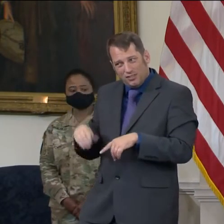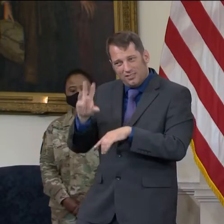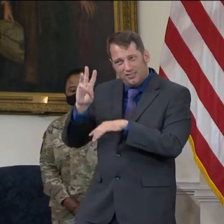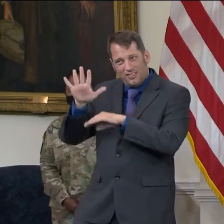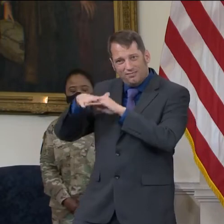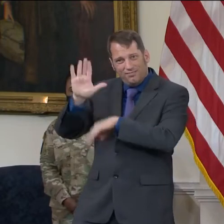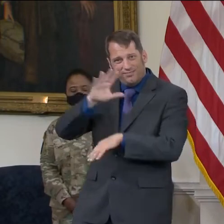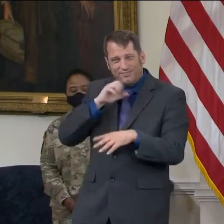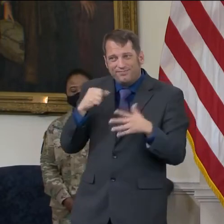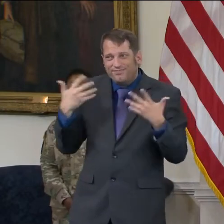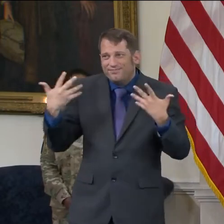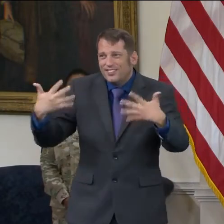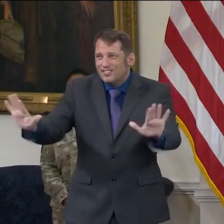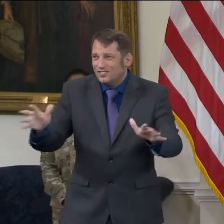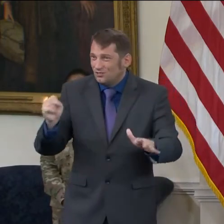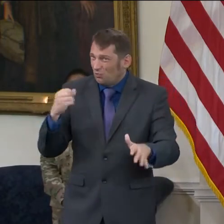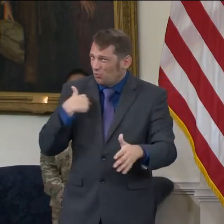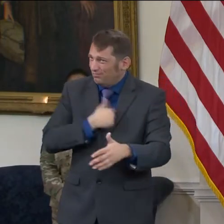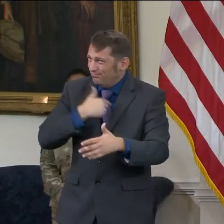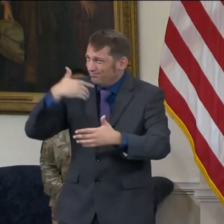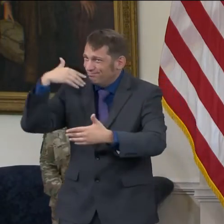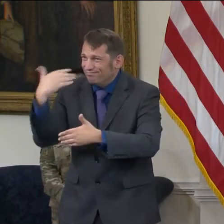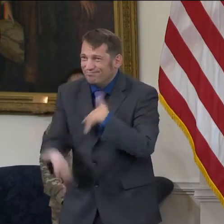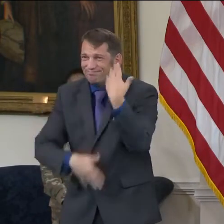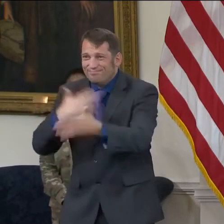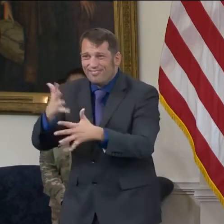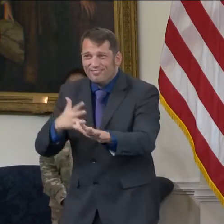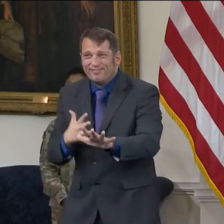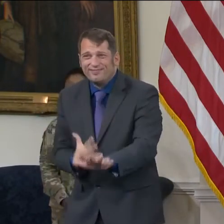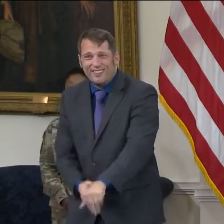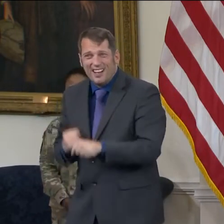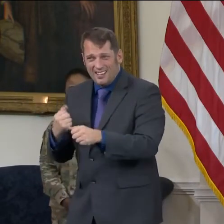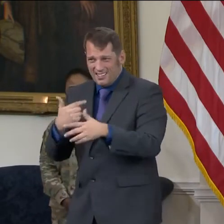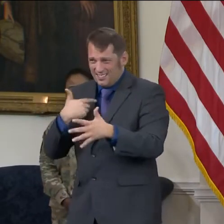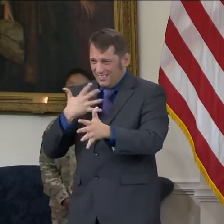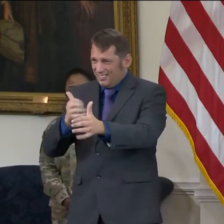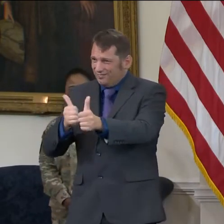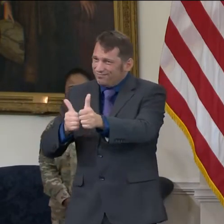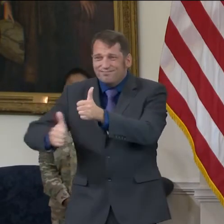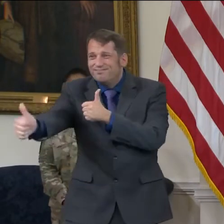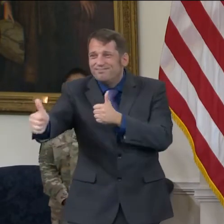MOST VULNERABLE POPULATION, WE ARE WELL ON OUR WAY TO GETTING THE REST.